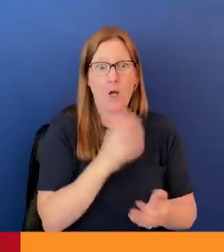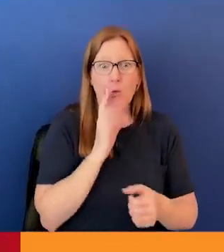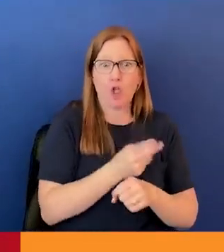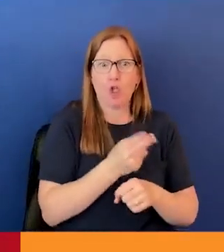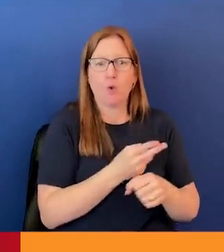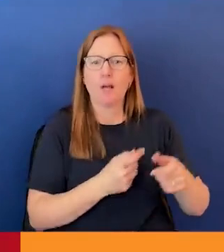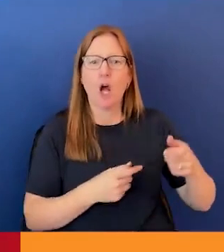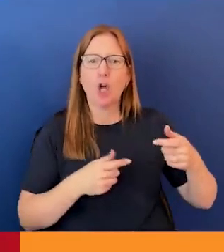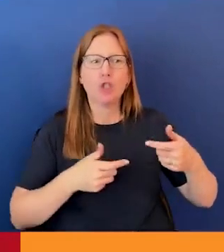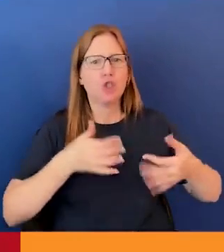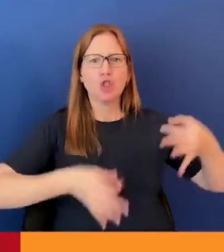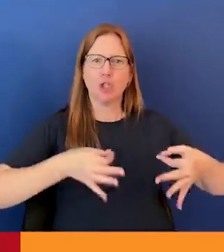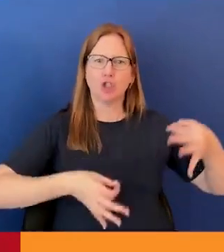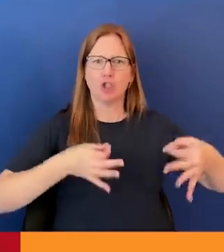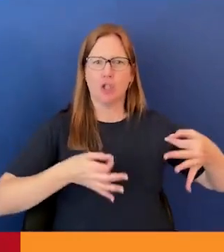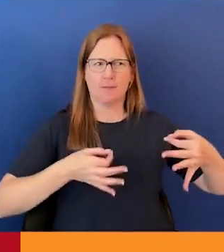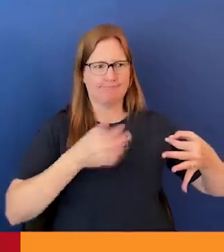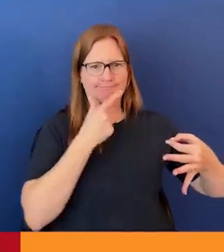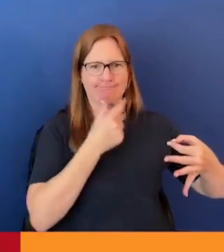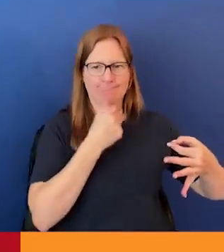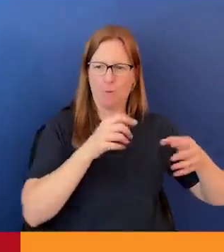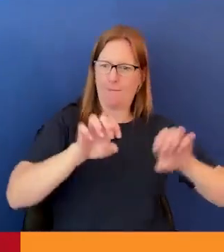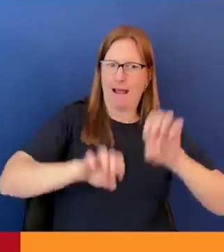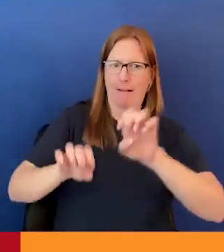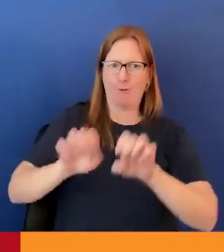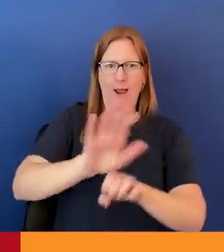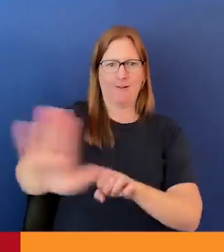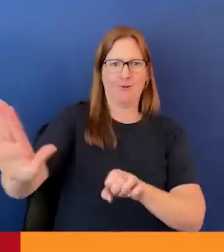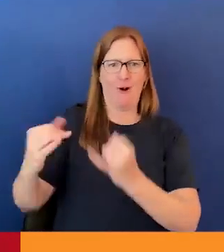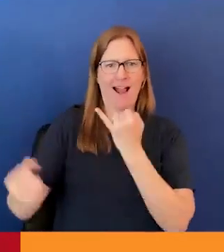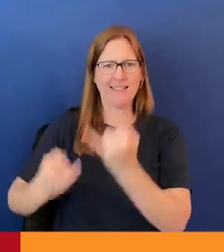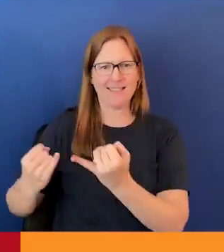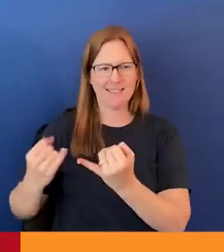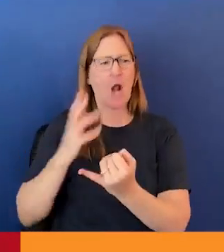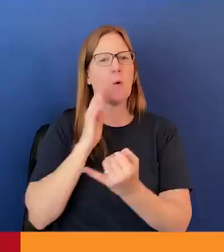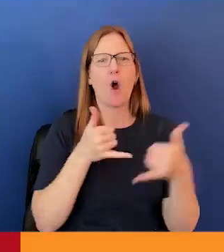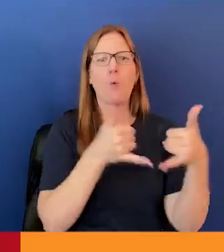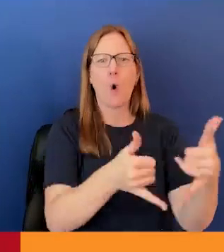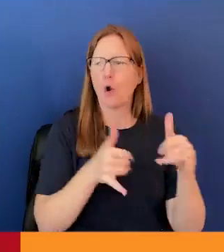to evaluate your solutions. And then we'll award prizes based on, what